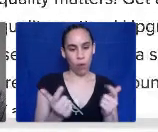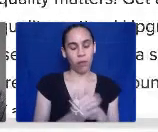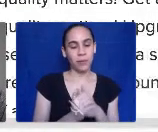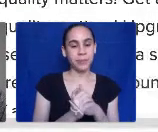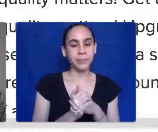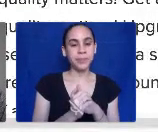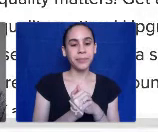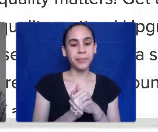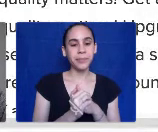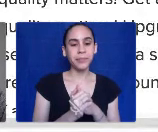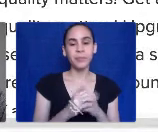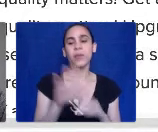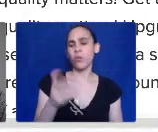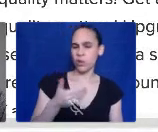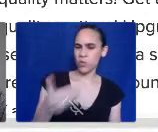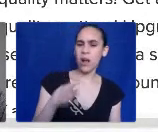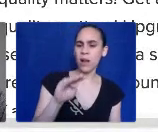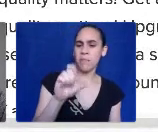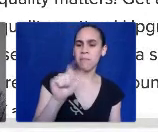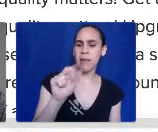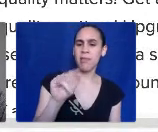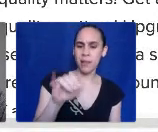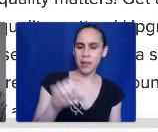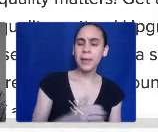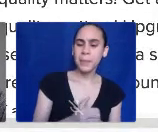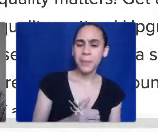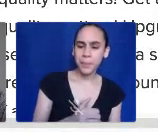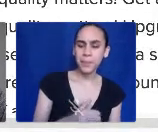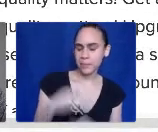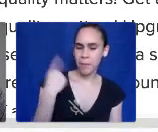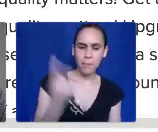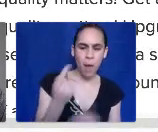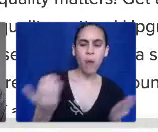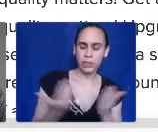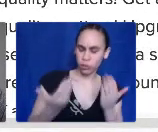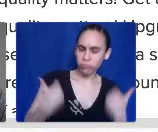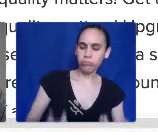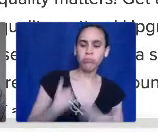you're so welcome melanie um that's that's uh you know i'm always here to help um but yeah you know